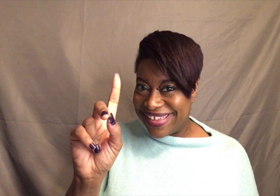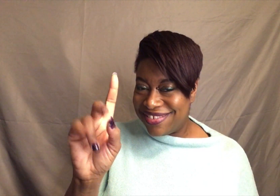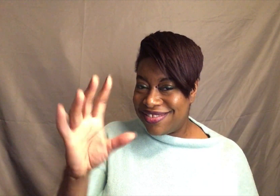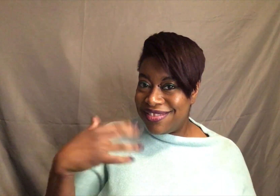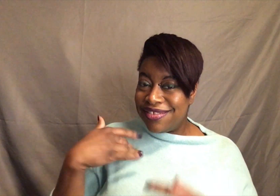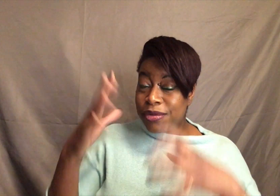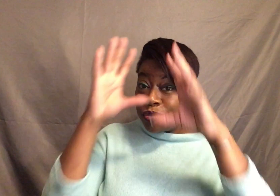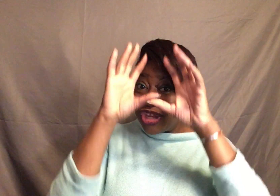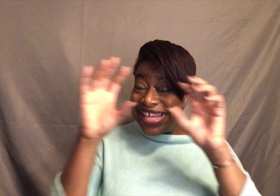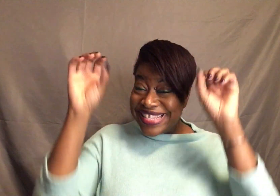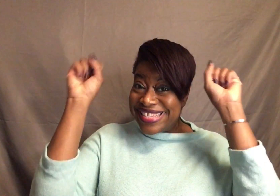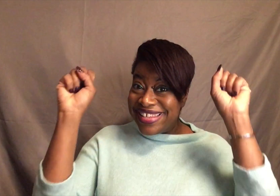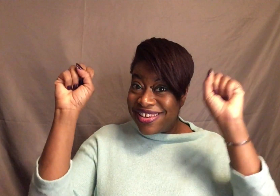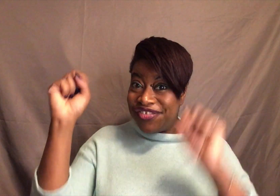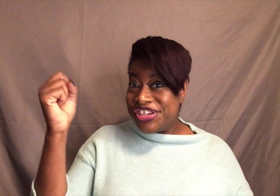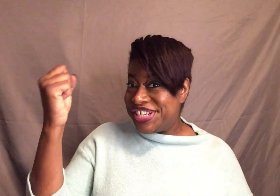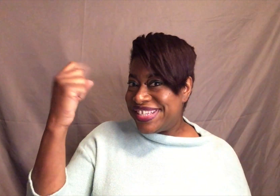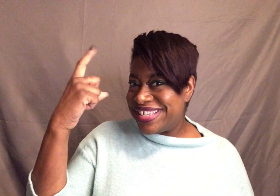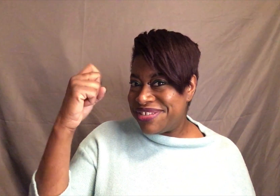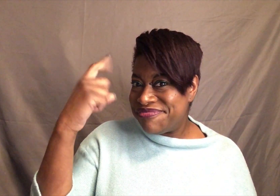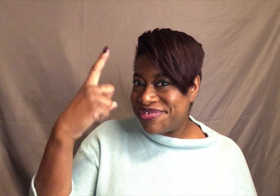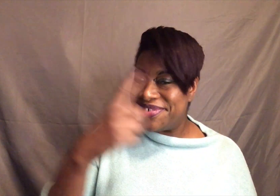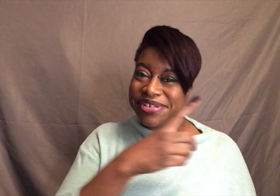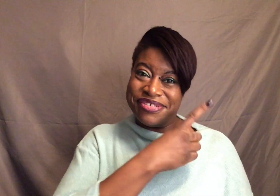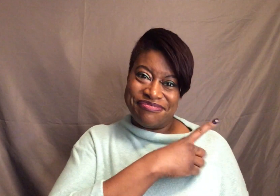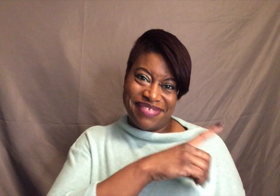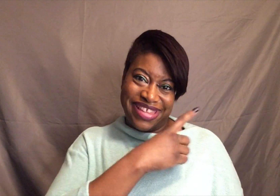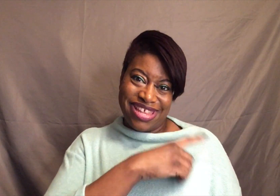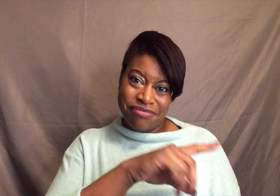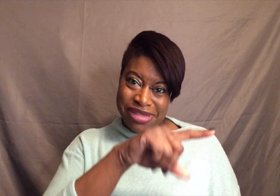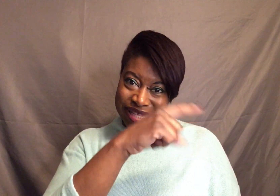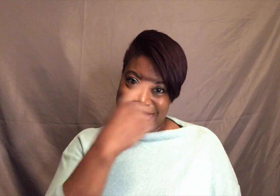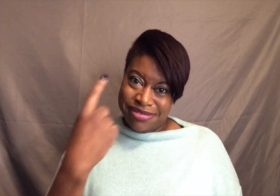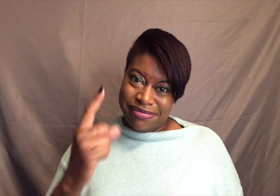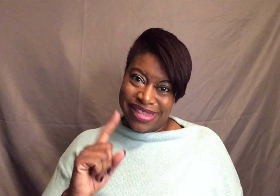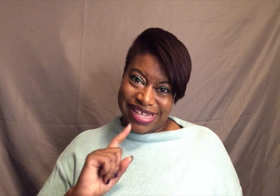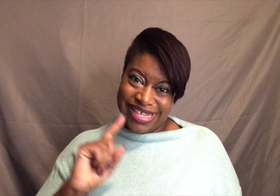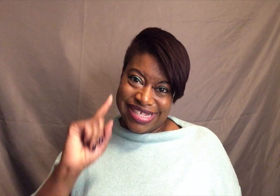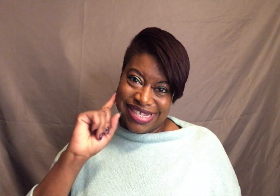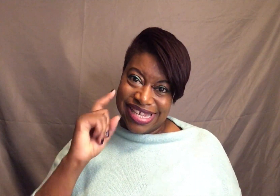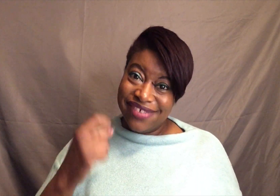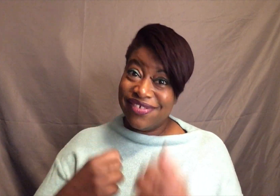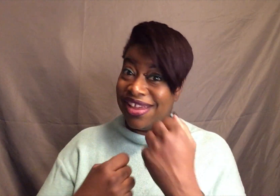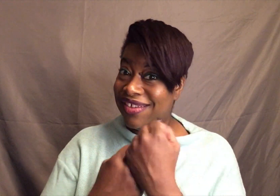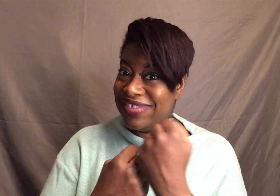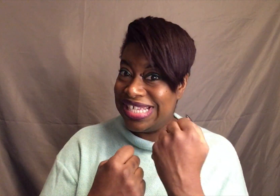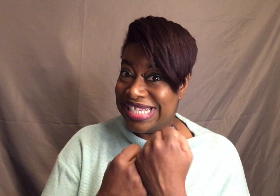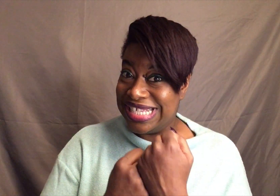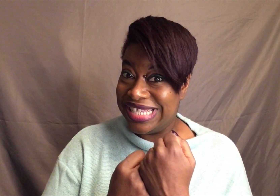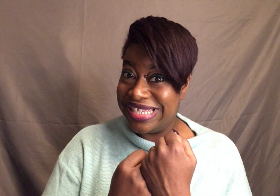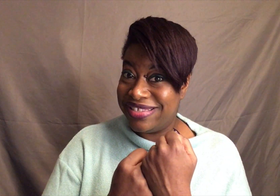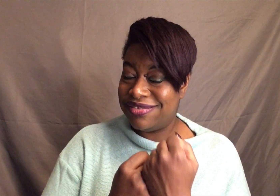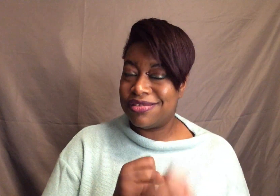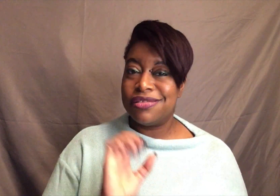president of the St. Paul and Minneapolis Black Deaf Advocates.